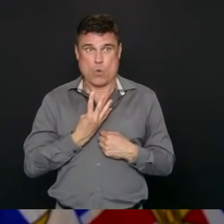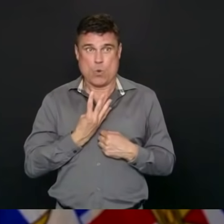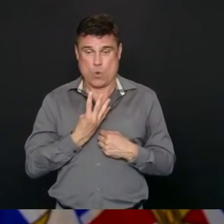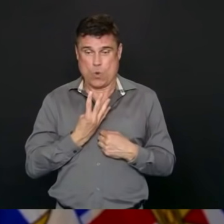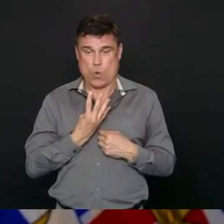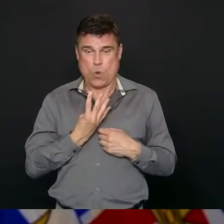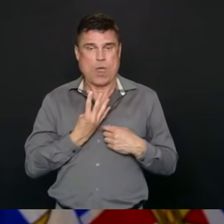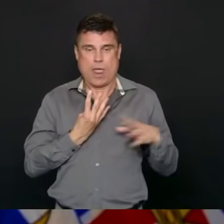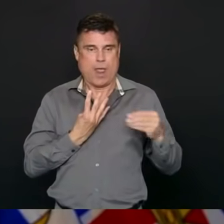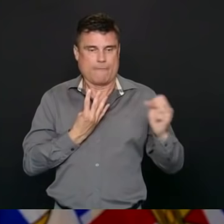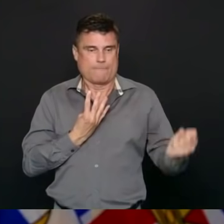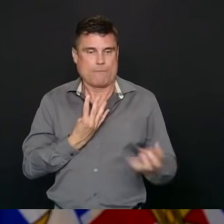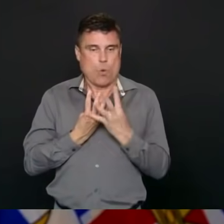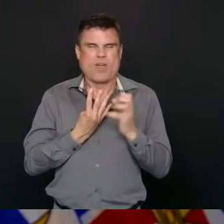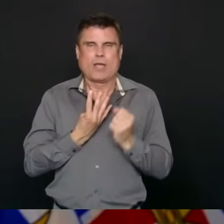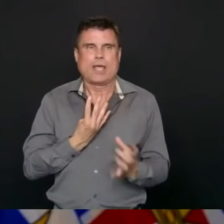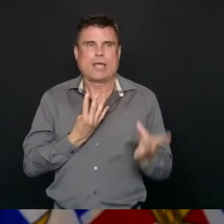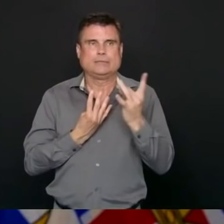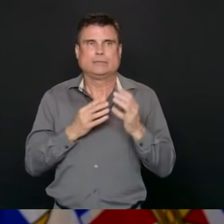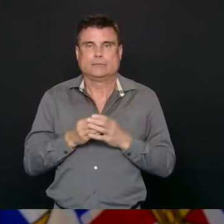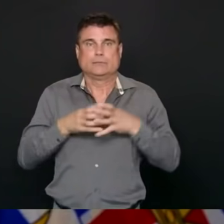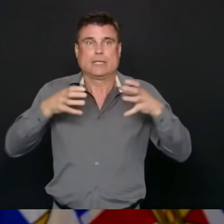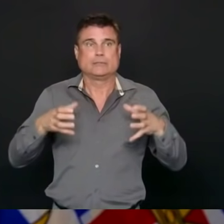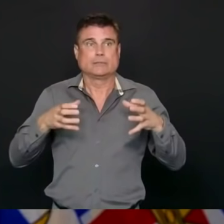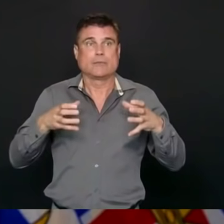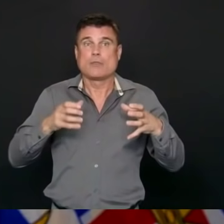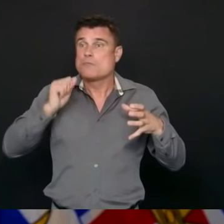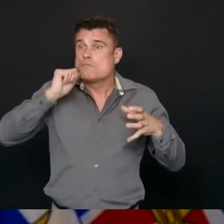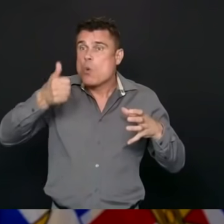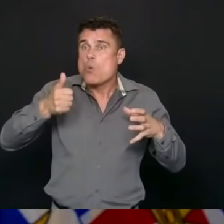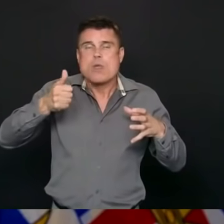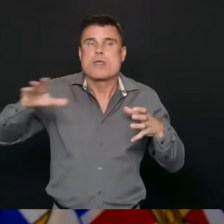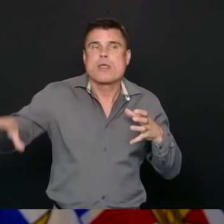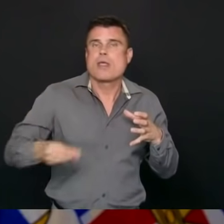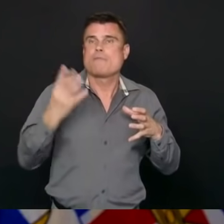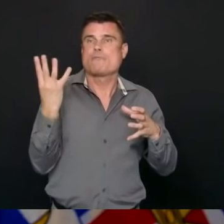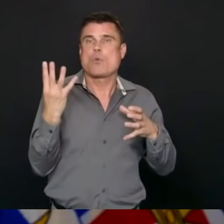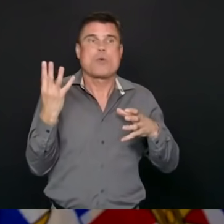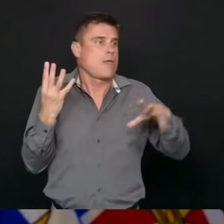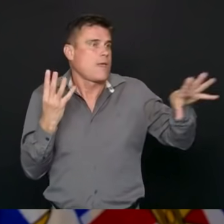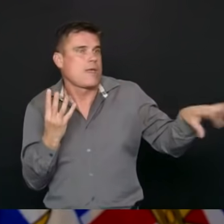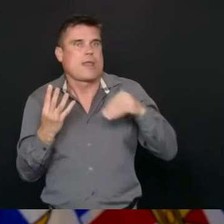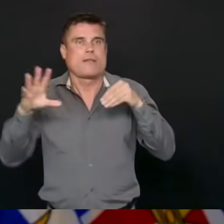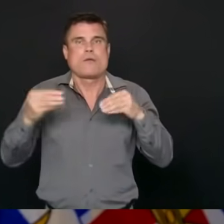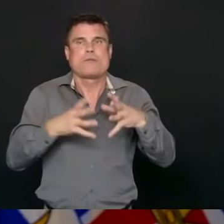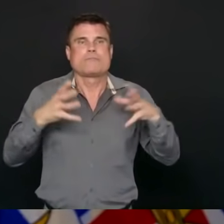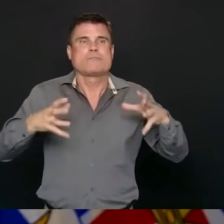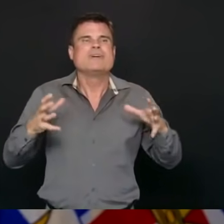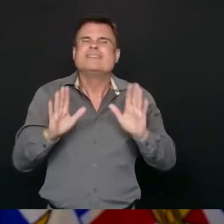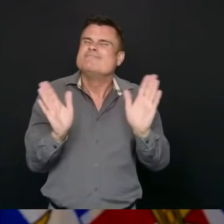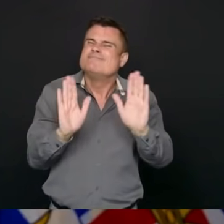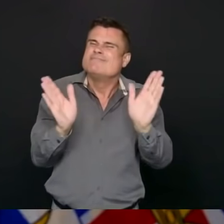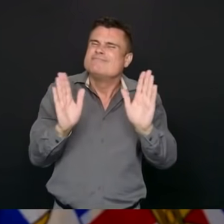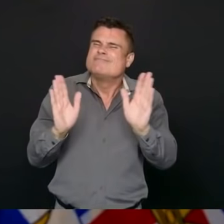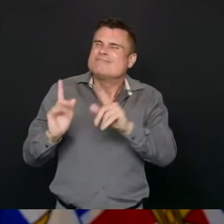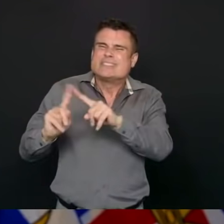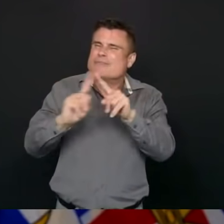social connections with the people close to us but that we are very mindful that if we have connections, we are then connected with their